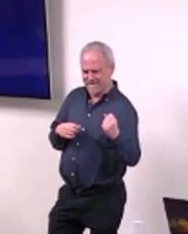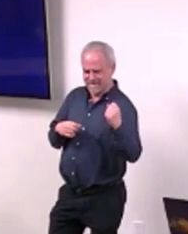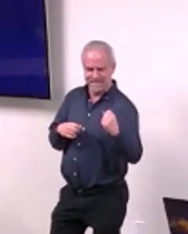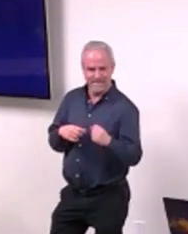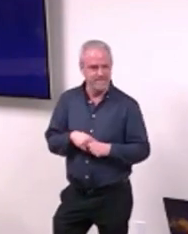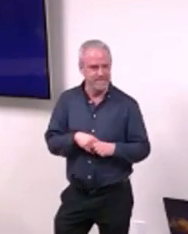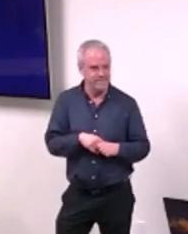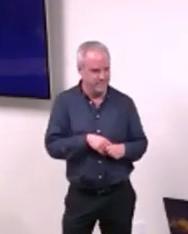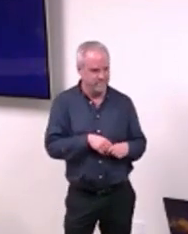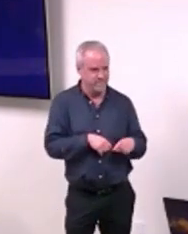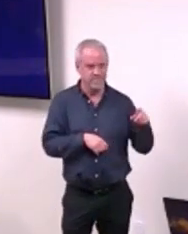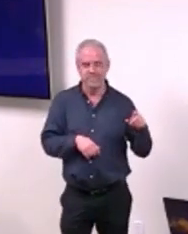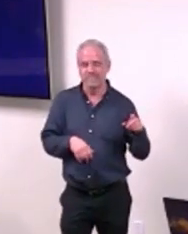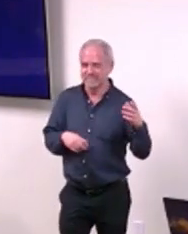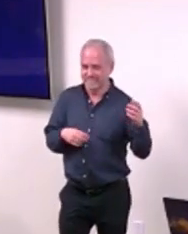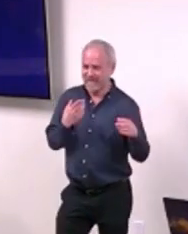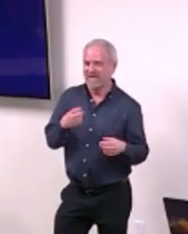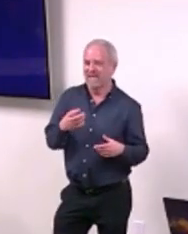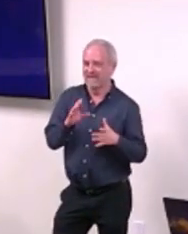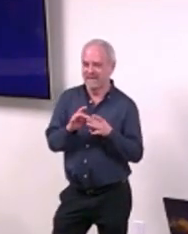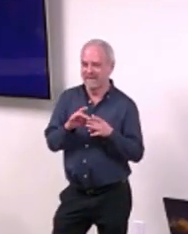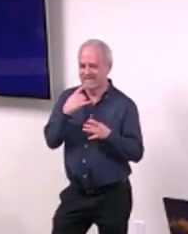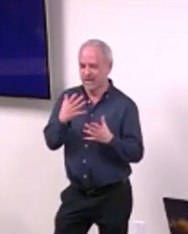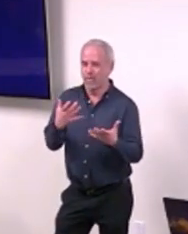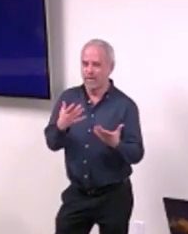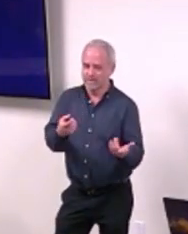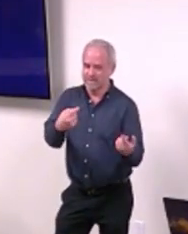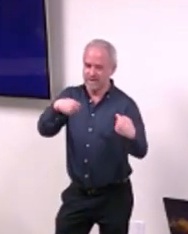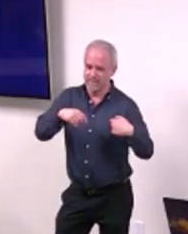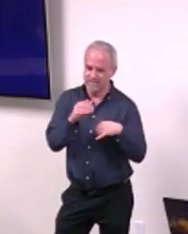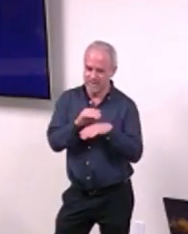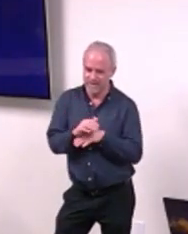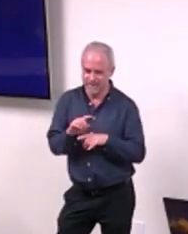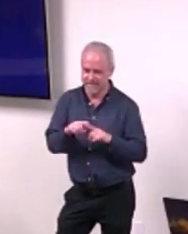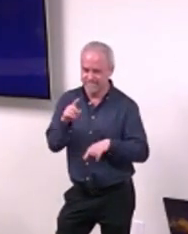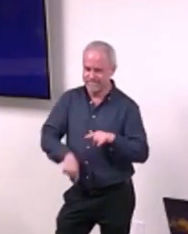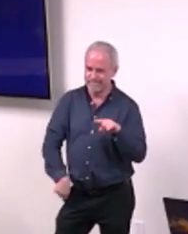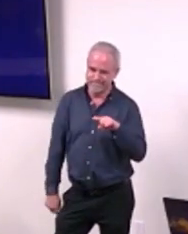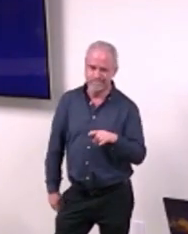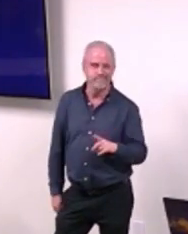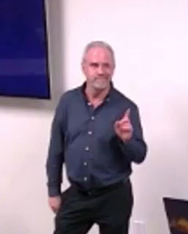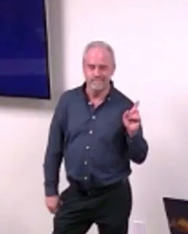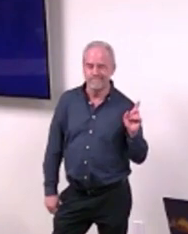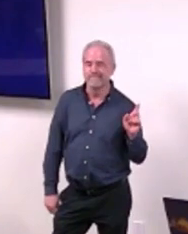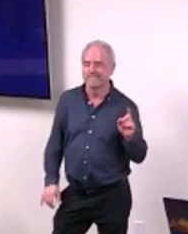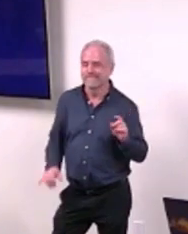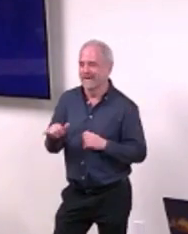He said he wanted to be here, and he couldn't. Someone said that Leroy said he wanted to be here, but he just couldn't make it.